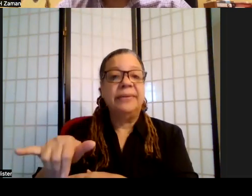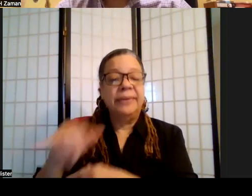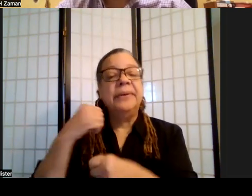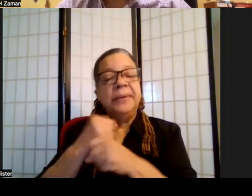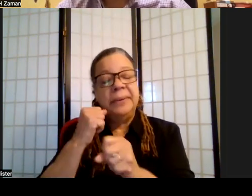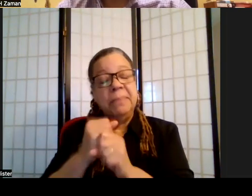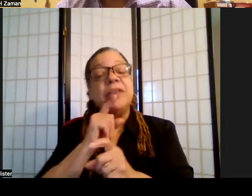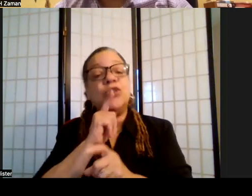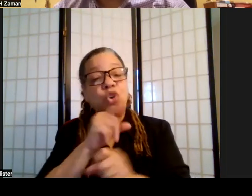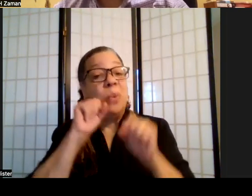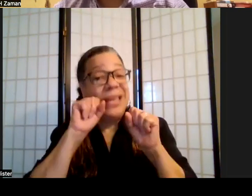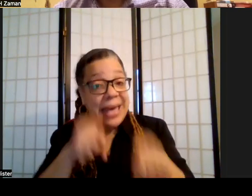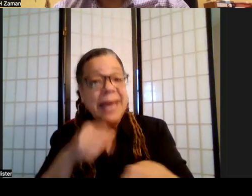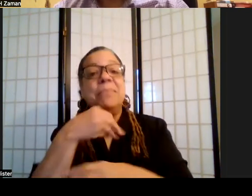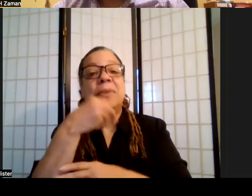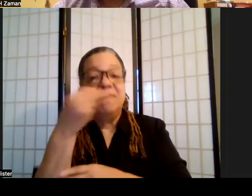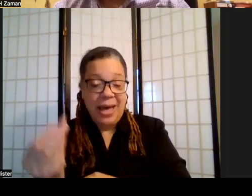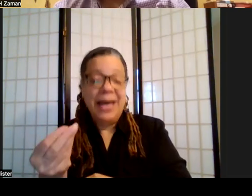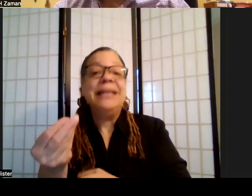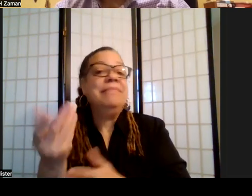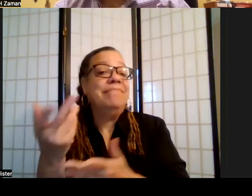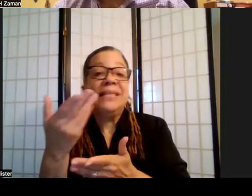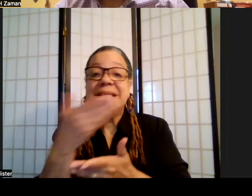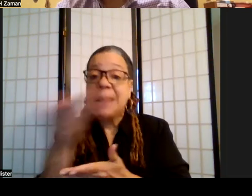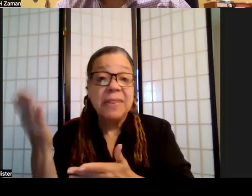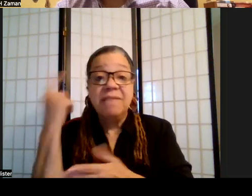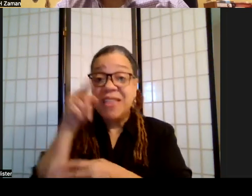able to provide viable ways for *them* to continue to maintain